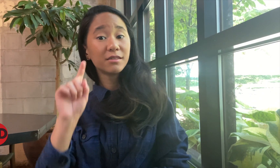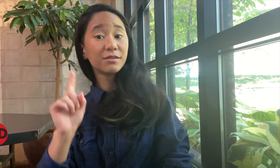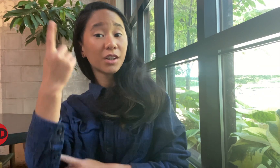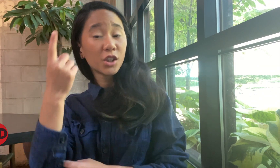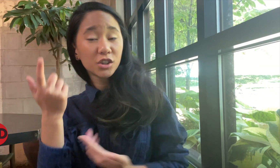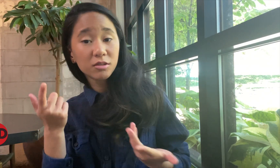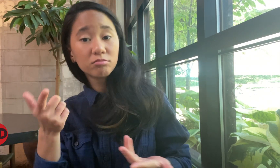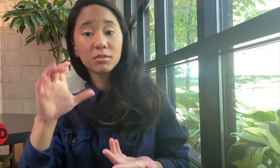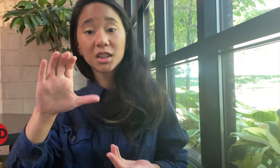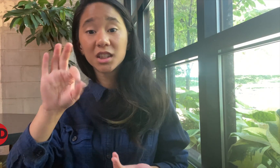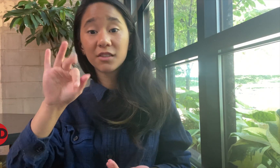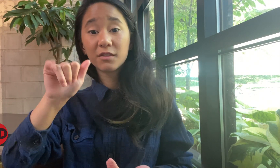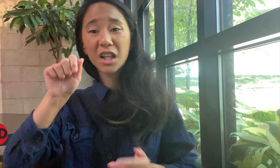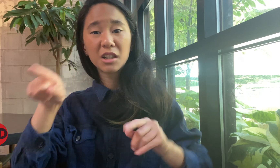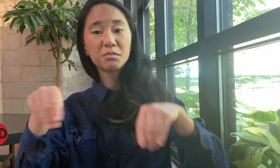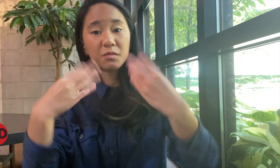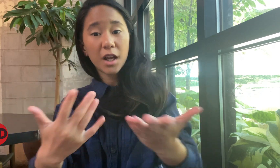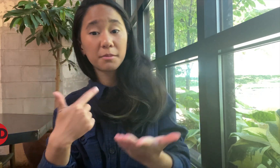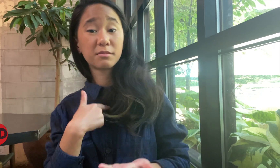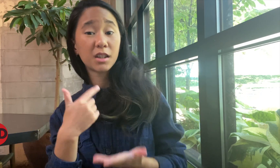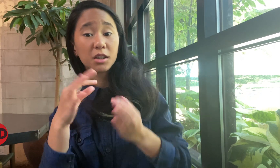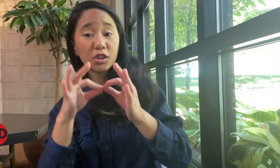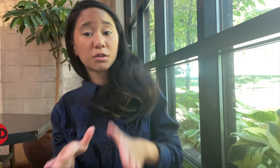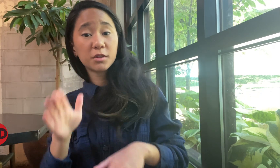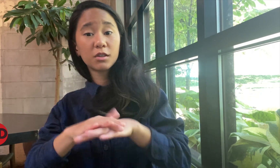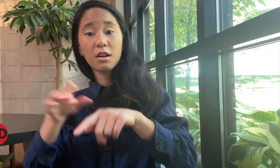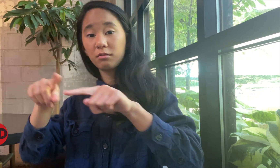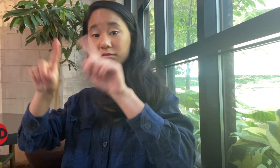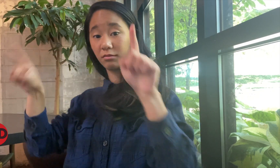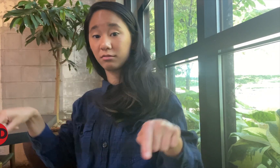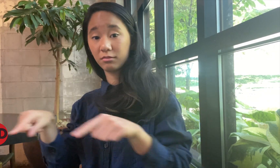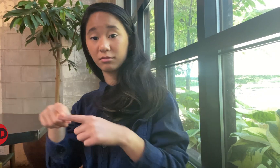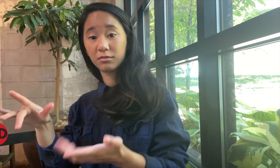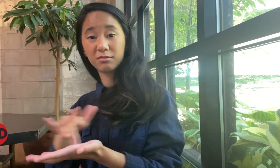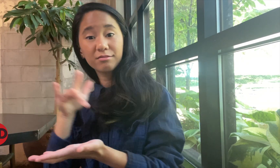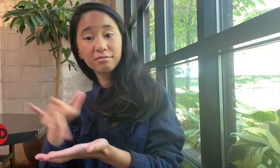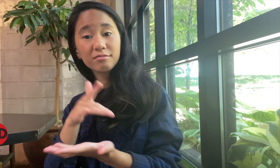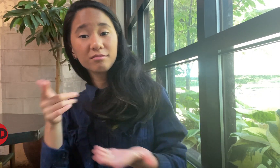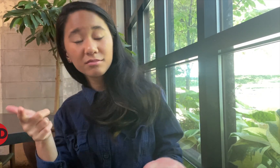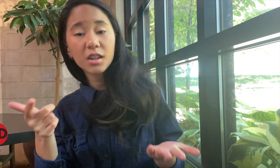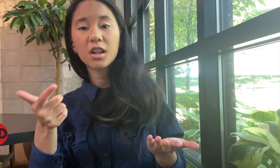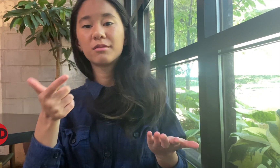At first, CFIA gave me interpreters on screen but I realized that